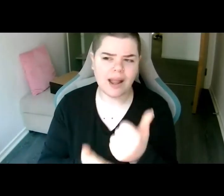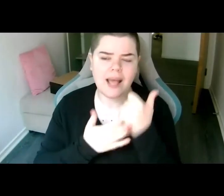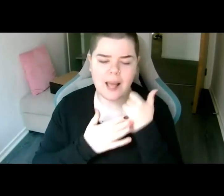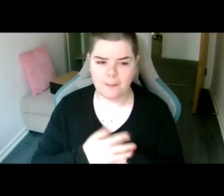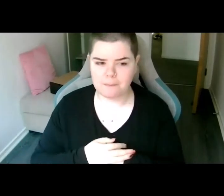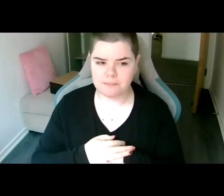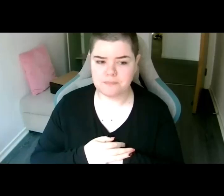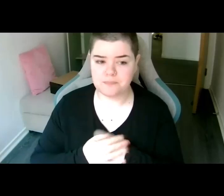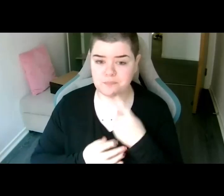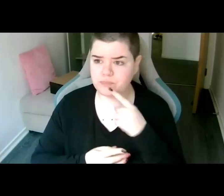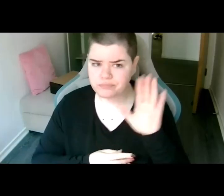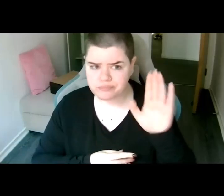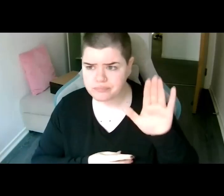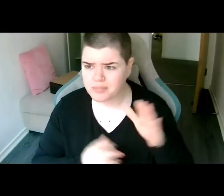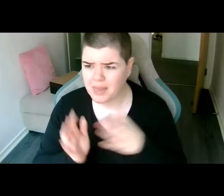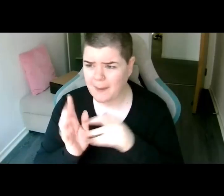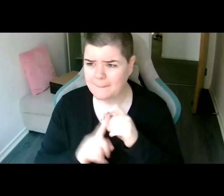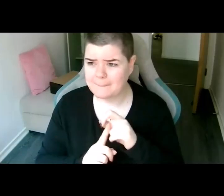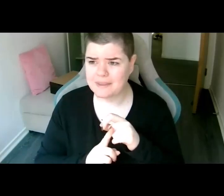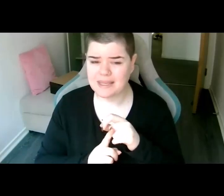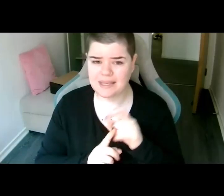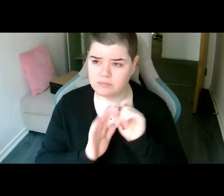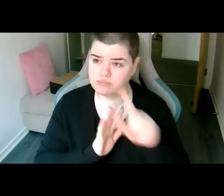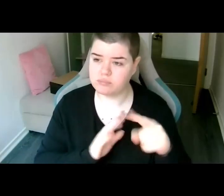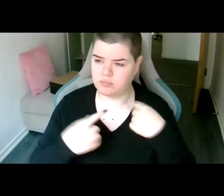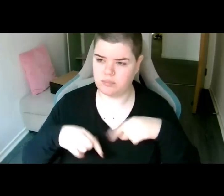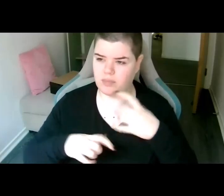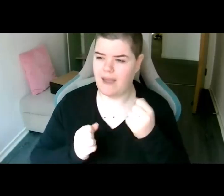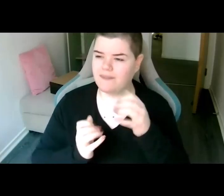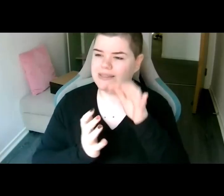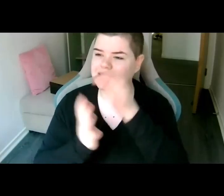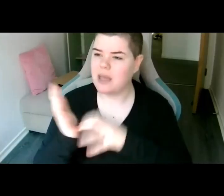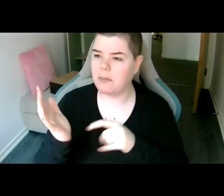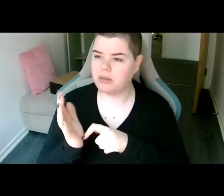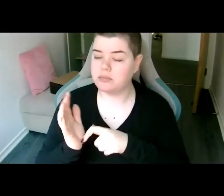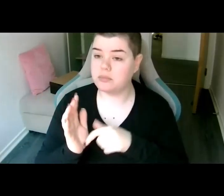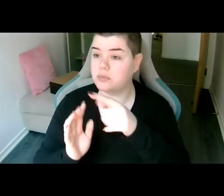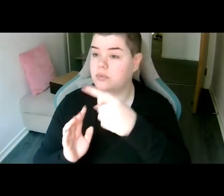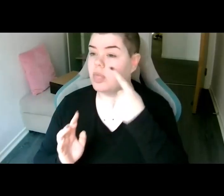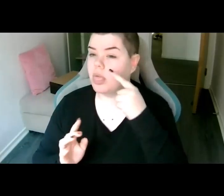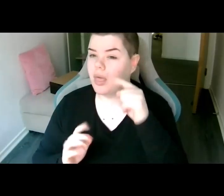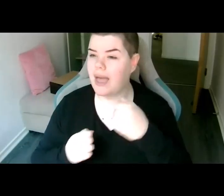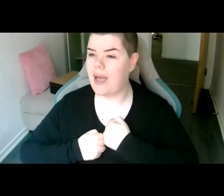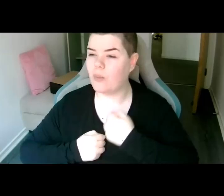So how can you all get involved? You can talk to an MP. So we actually have a template letter that you can use.